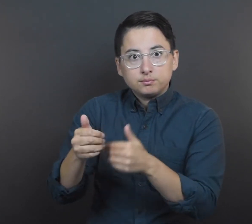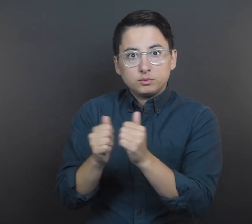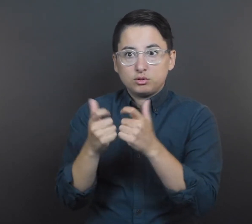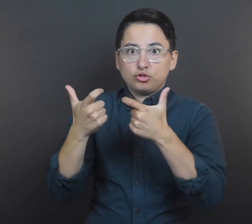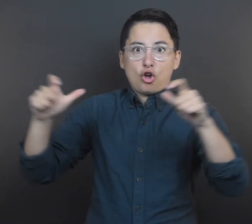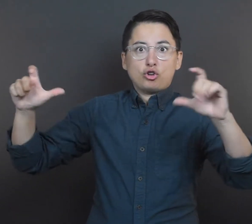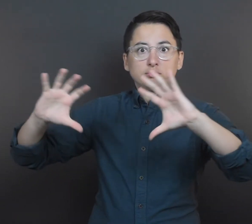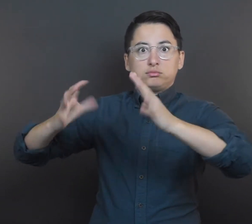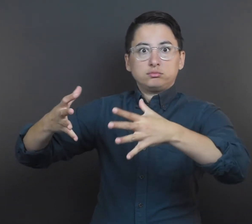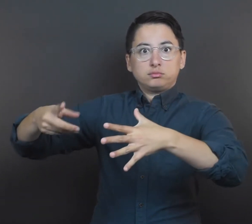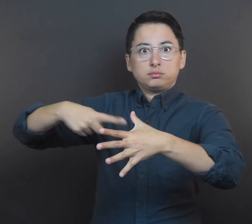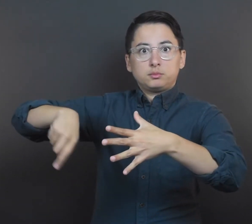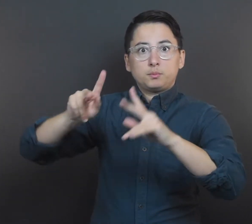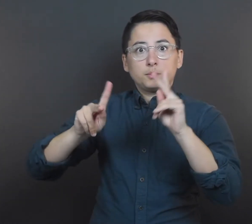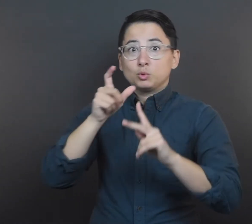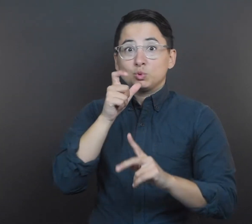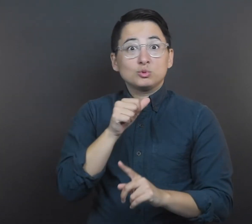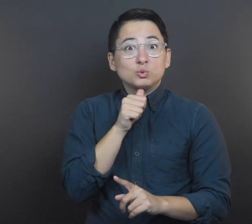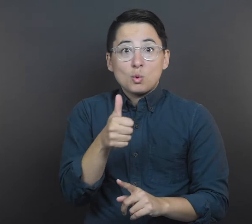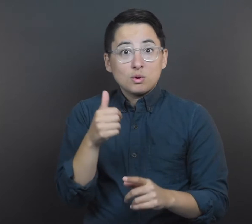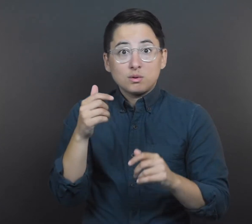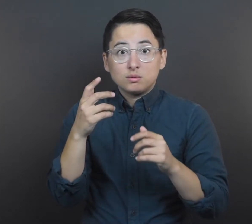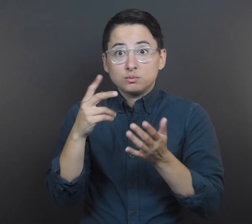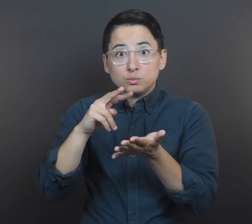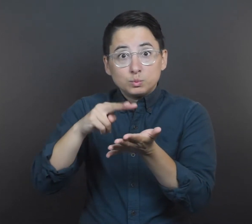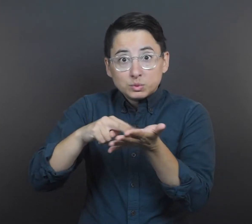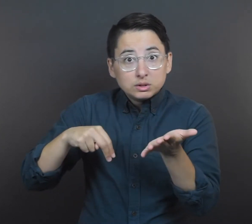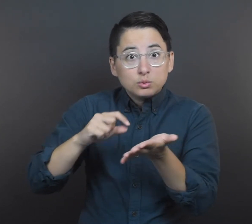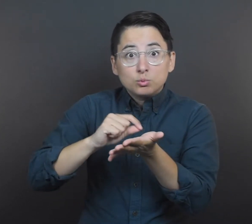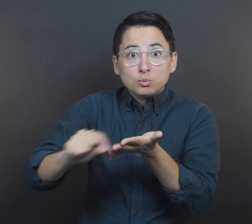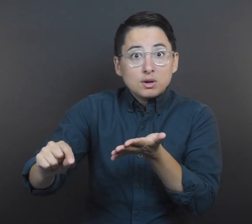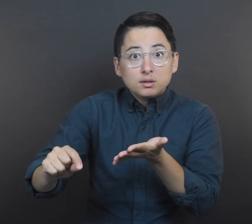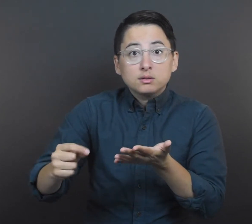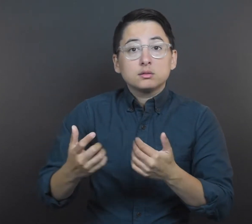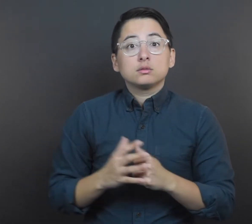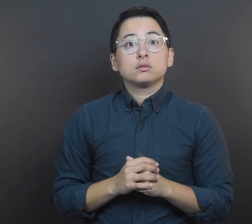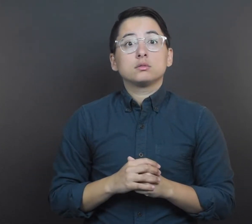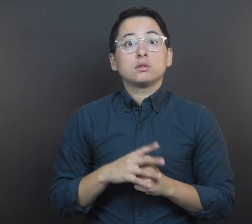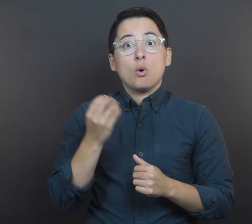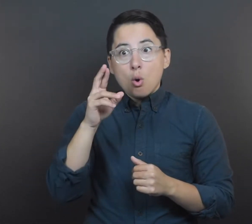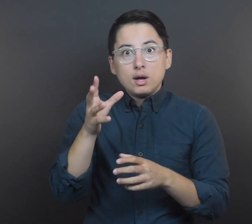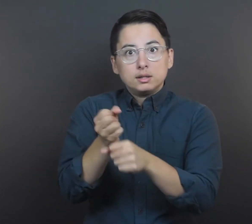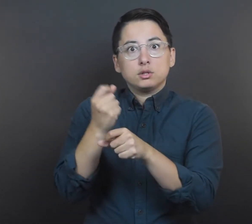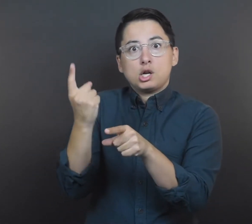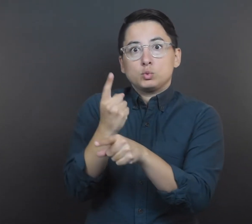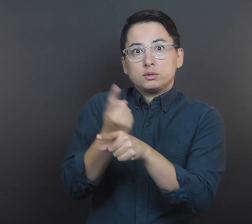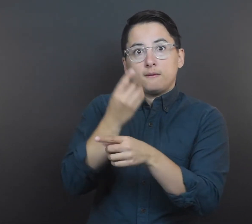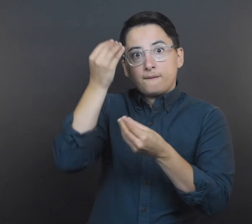(and so getting accurate information is a challenge), but somehow, we found a way to